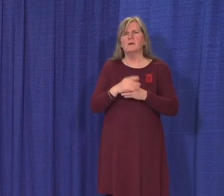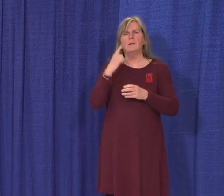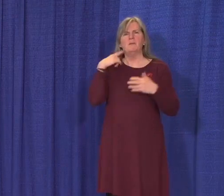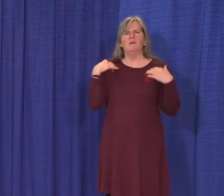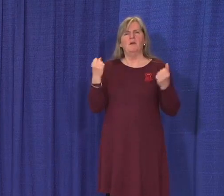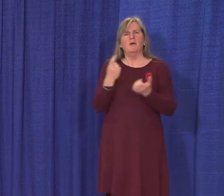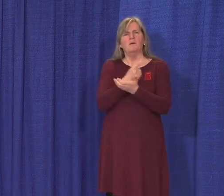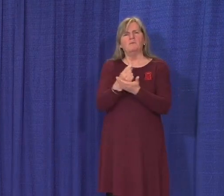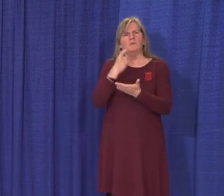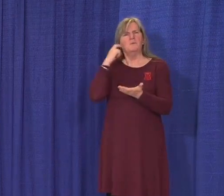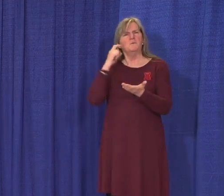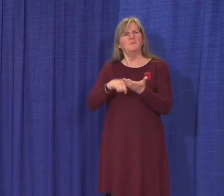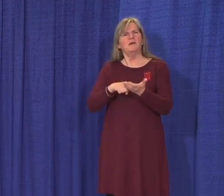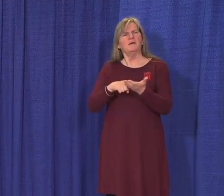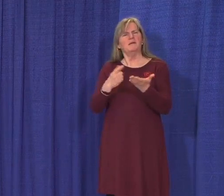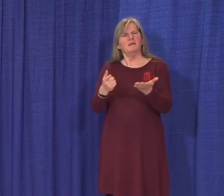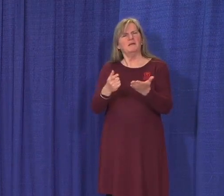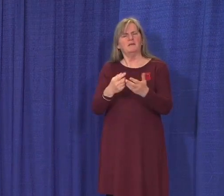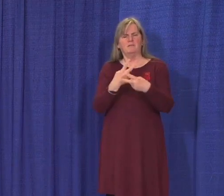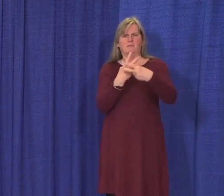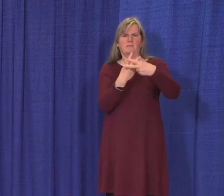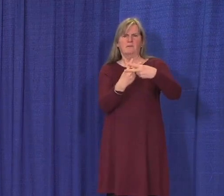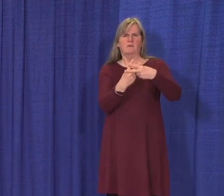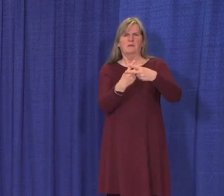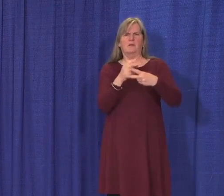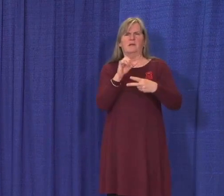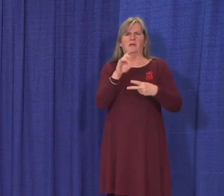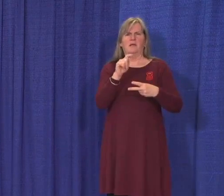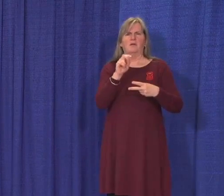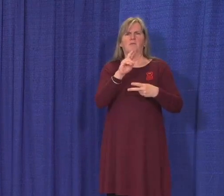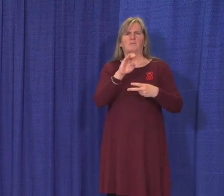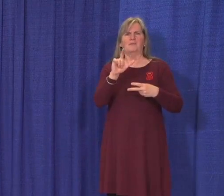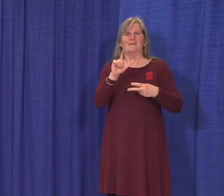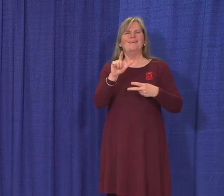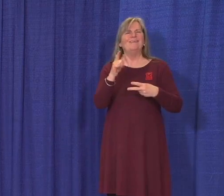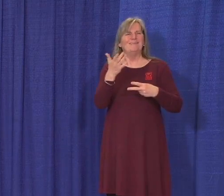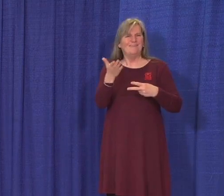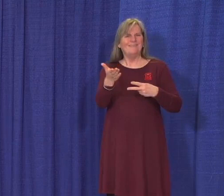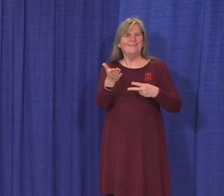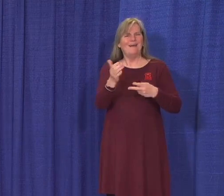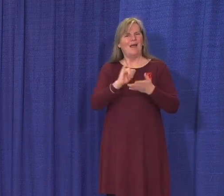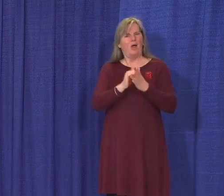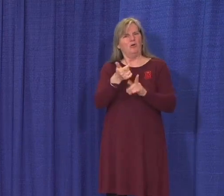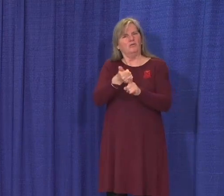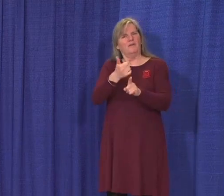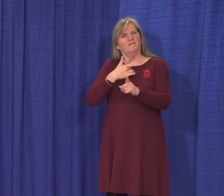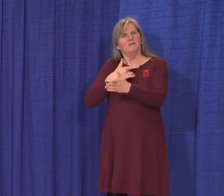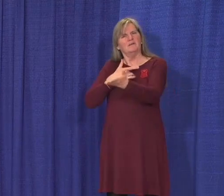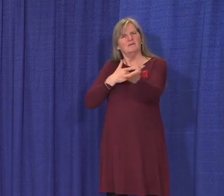is understanding our emotions. Naming express saying and dealing with our emotions is